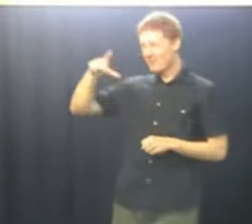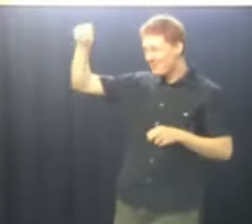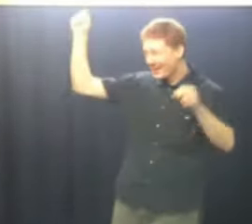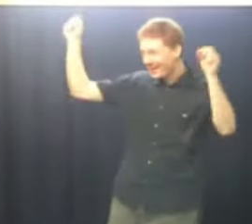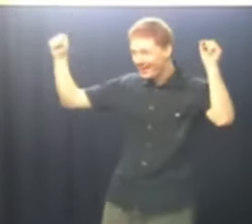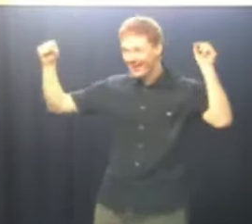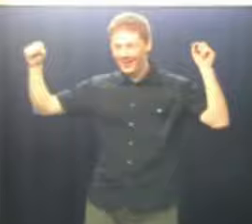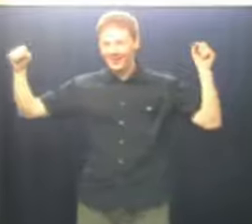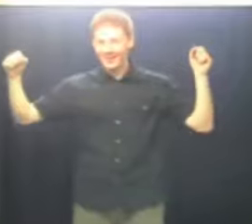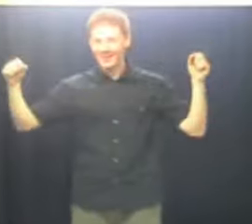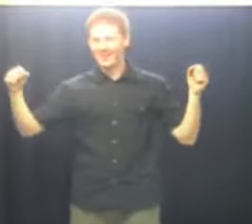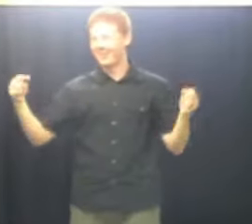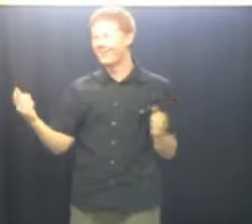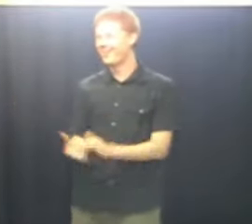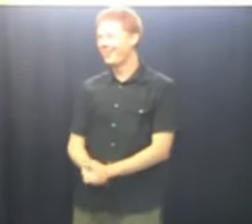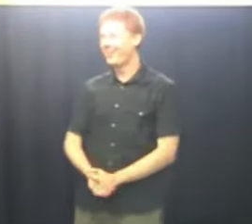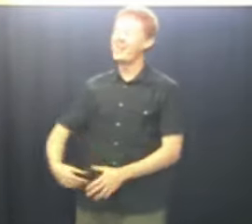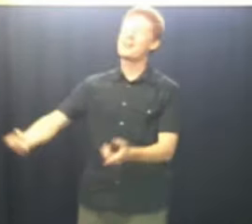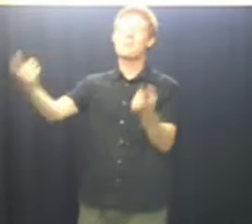Will you make me pick a volunteer?